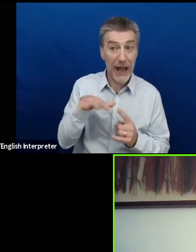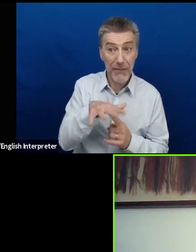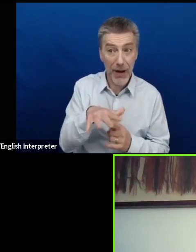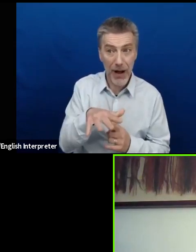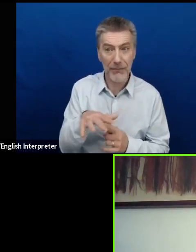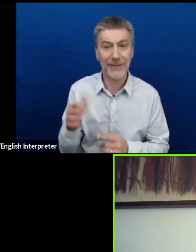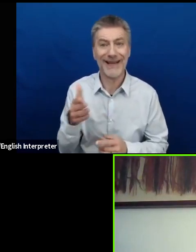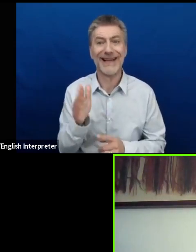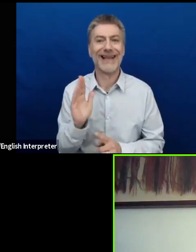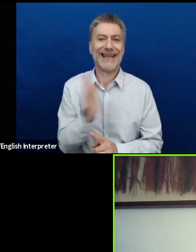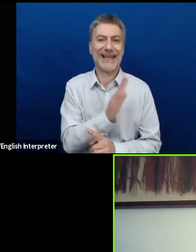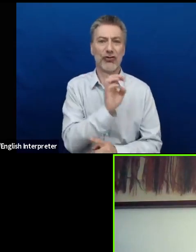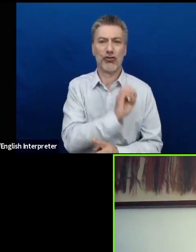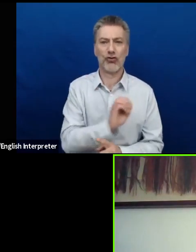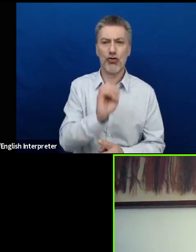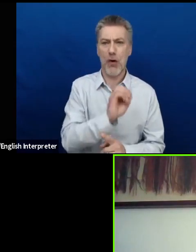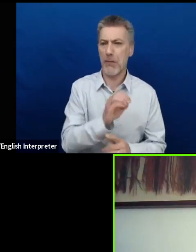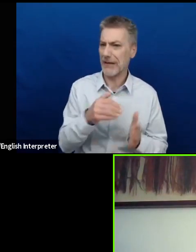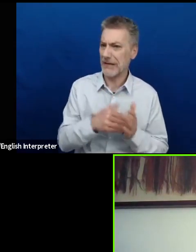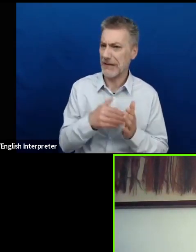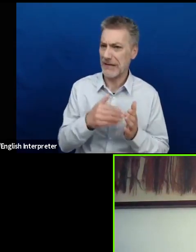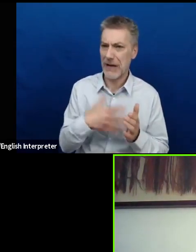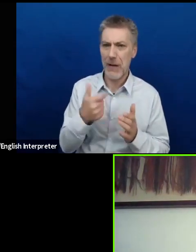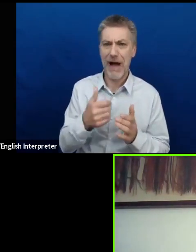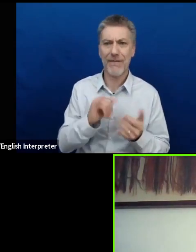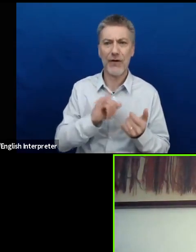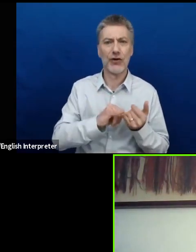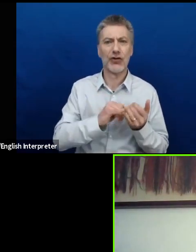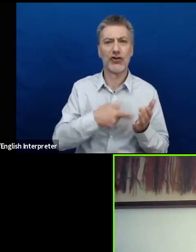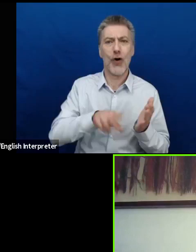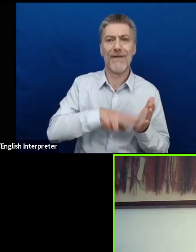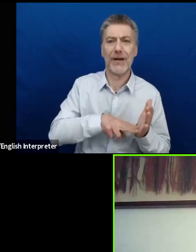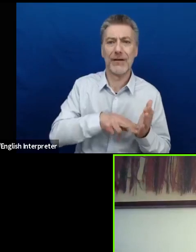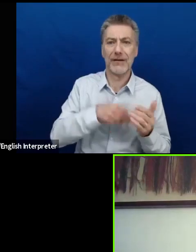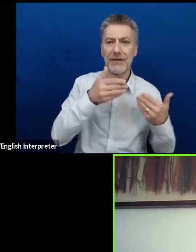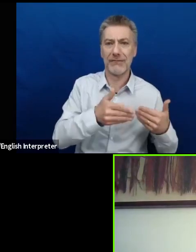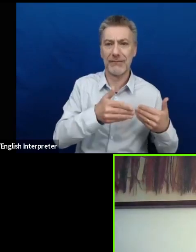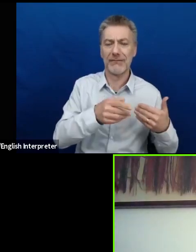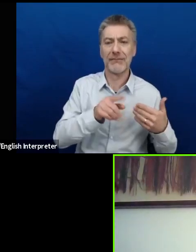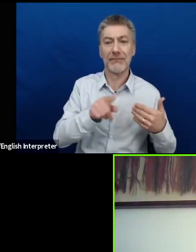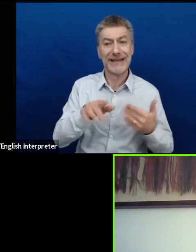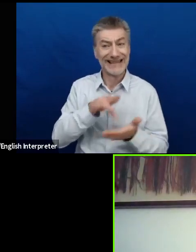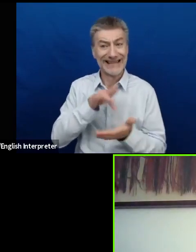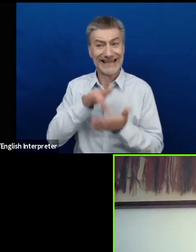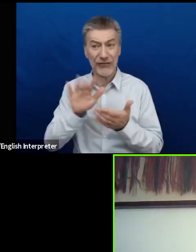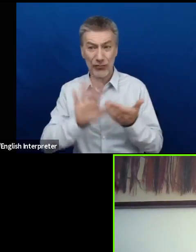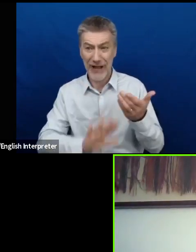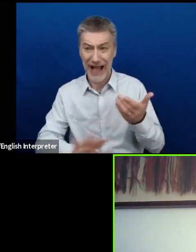within them. One of the question provoked through this